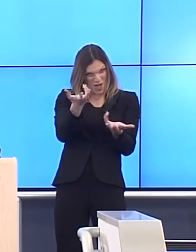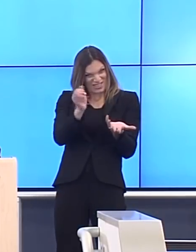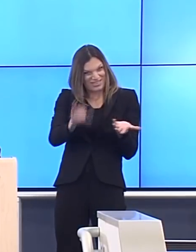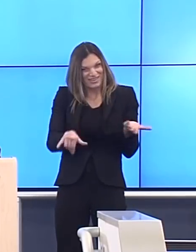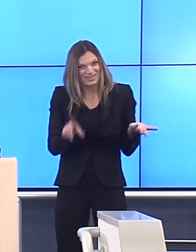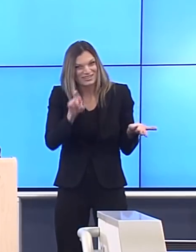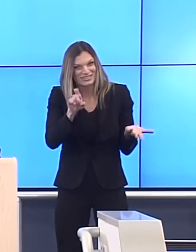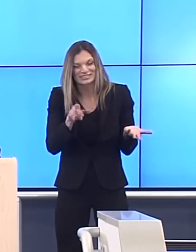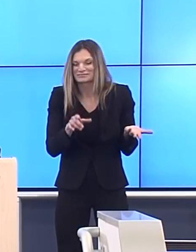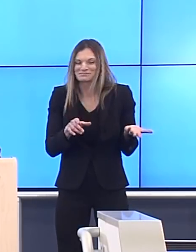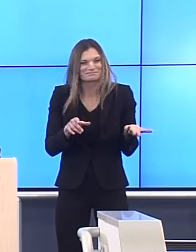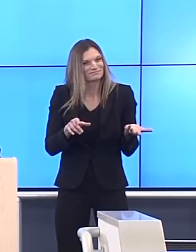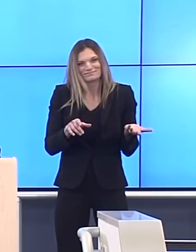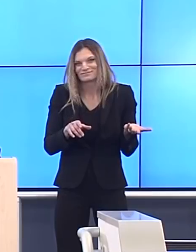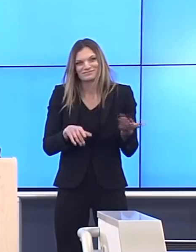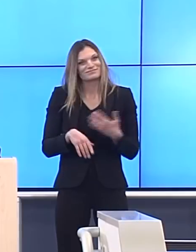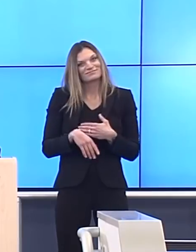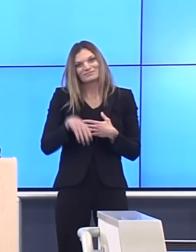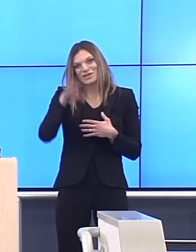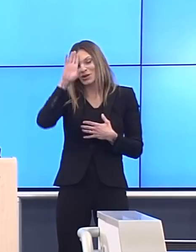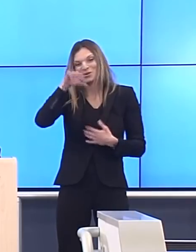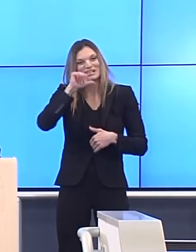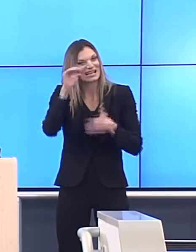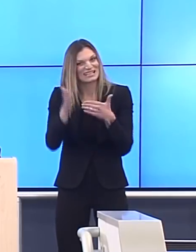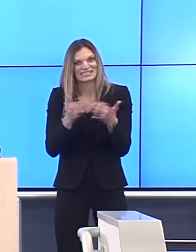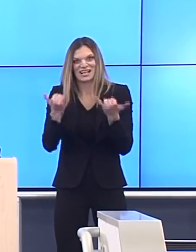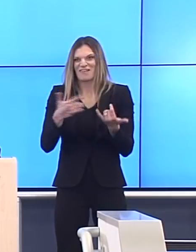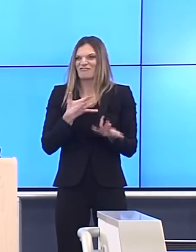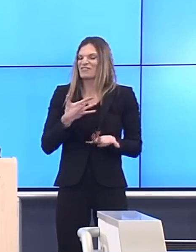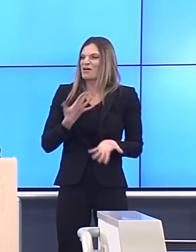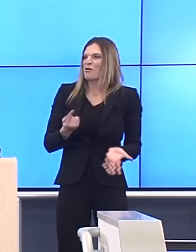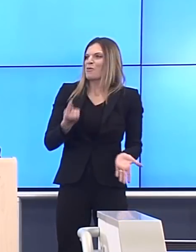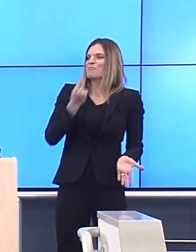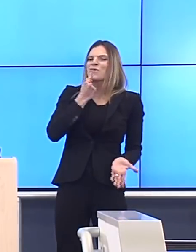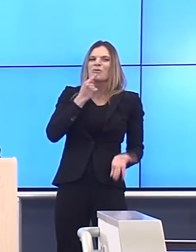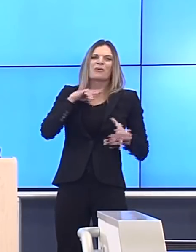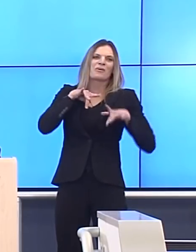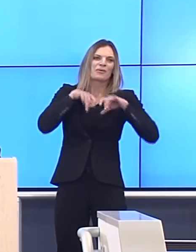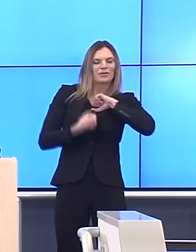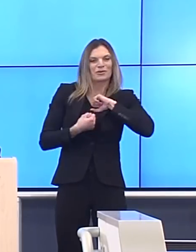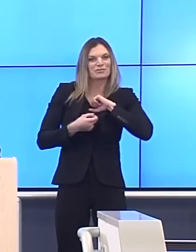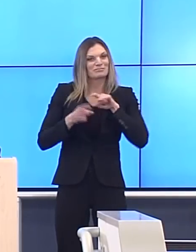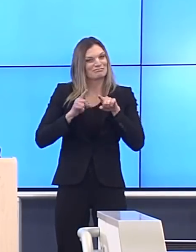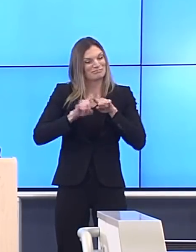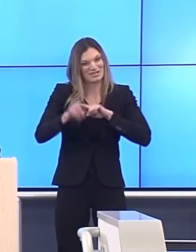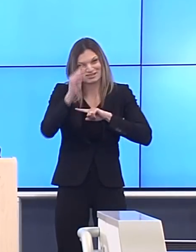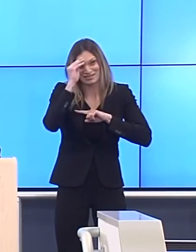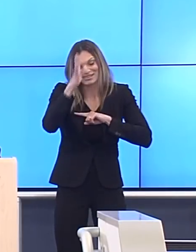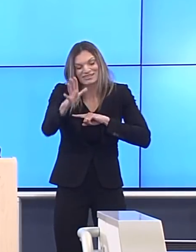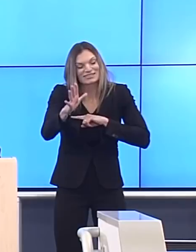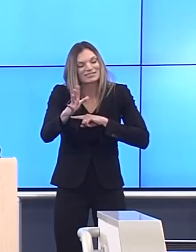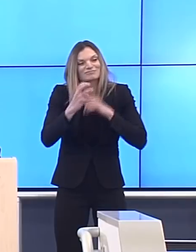WE LOVE. SO AS YOU CONSIDER YOUR OPTIONS FOR NEXT WEEK. I URGE YOU TO MAKE THE